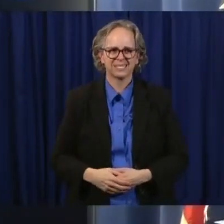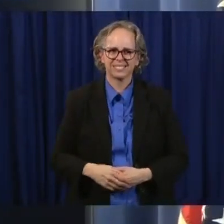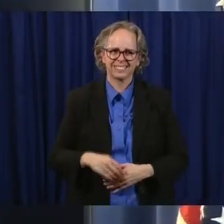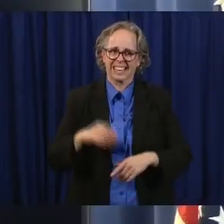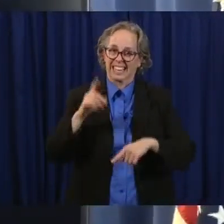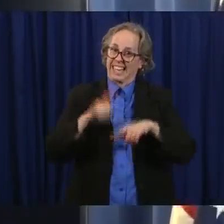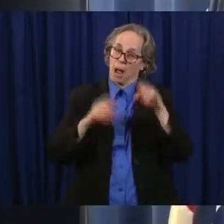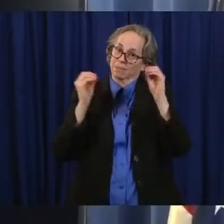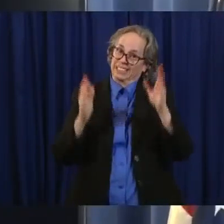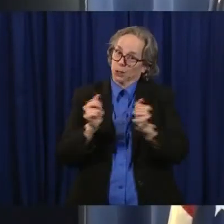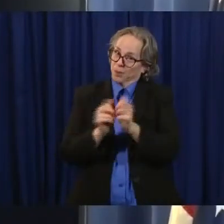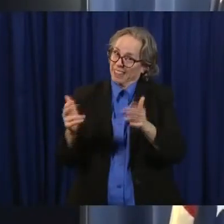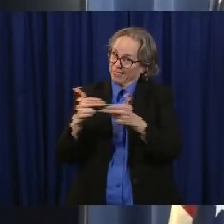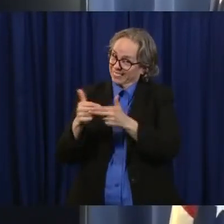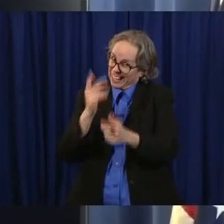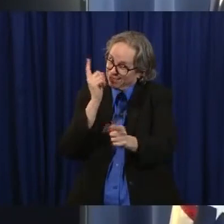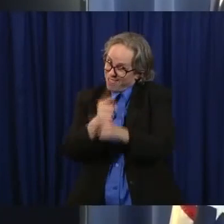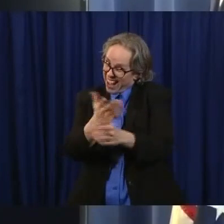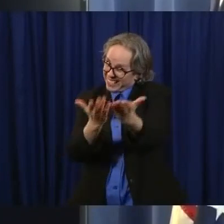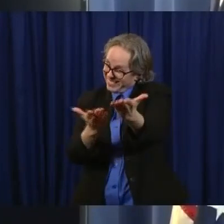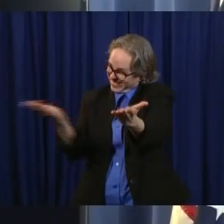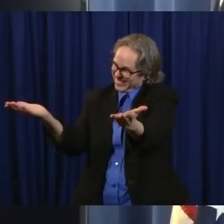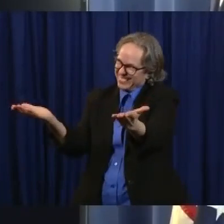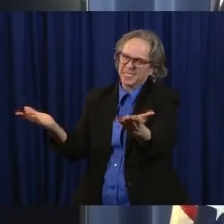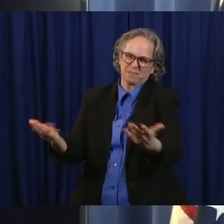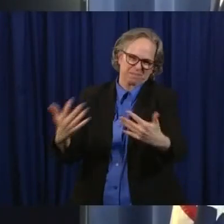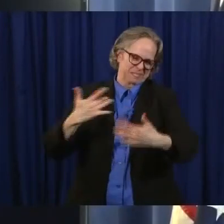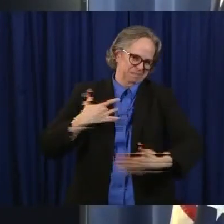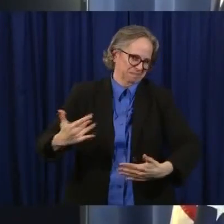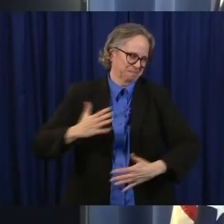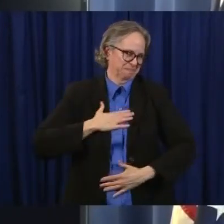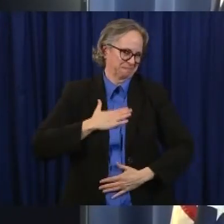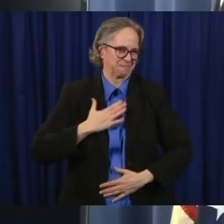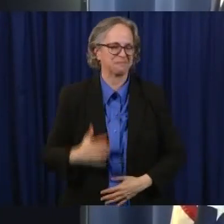WE WILL START OFF, SO, MY SLIDE SHARING. WHAT IS AN ACADEMIC WITHOUT HIS SLIDES?